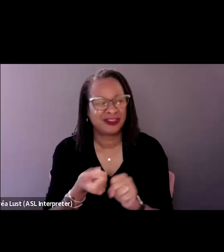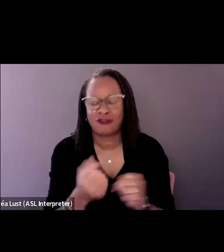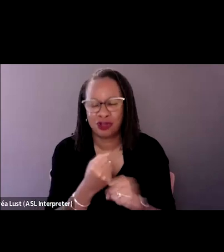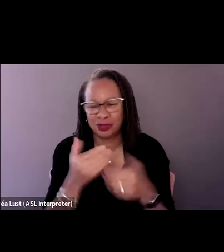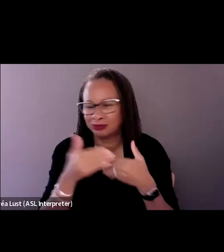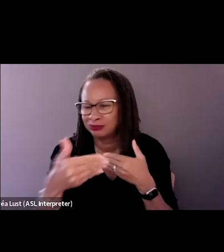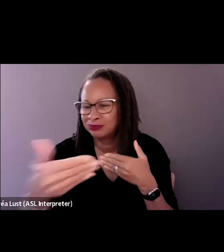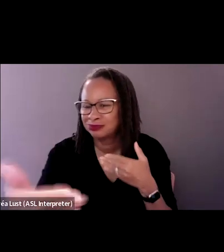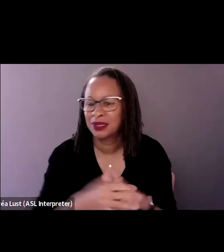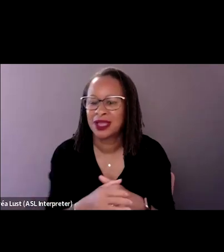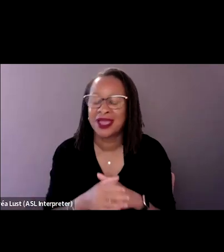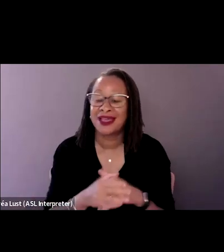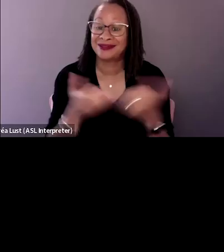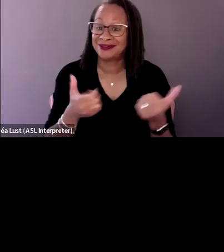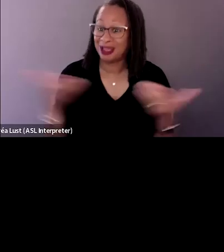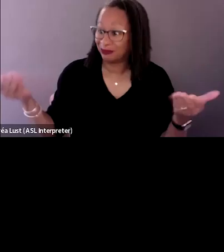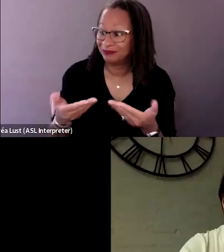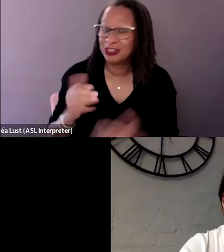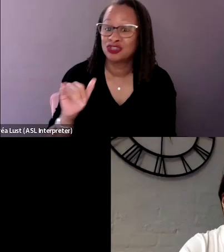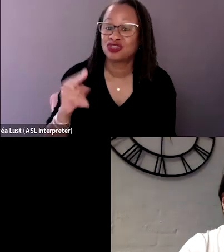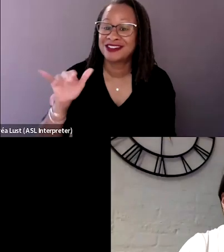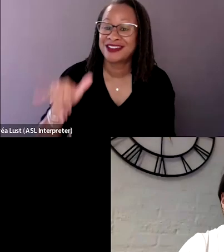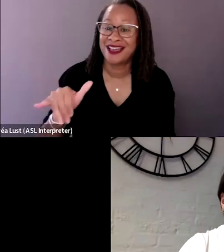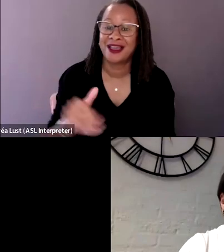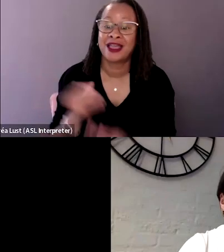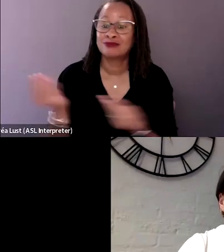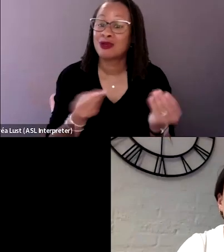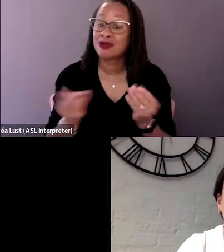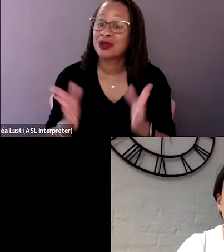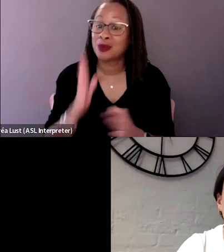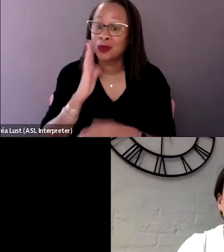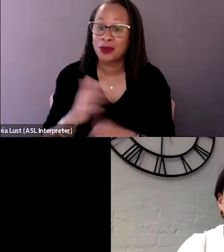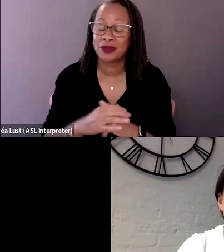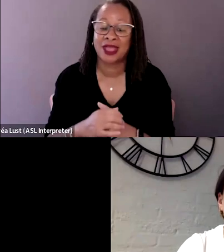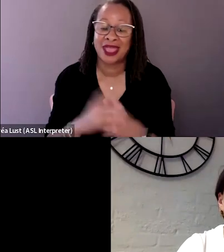so she can moderate this discussion today. A type of discussion that's often only accessed